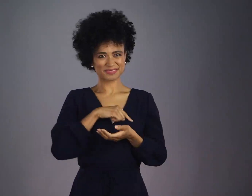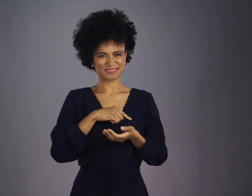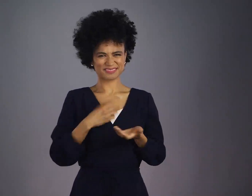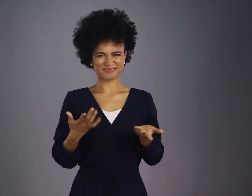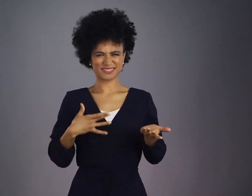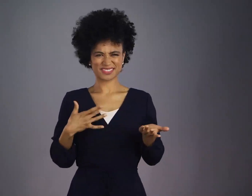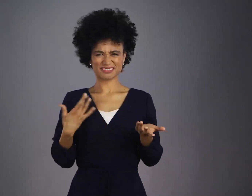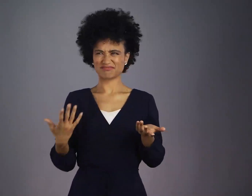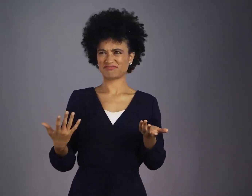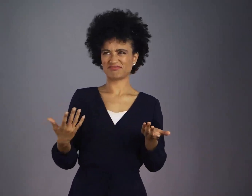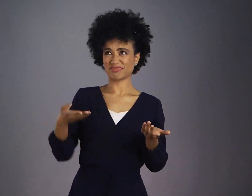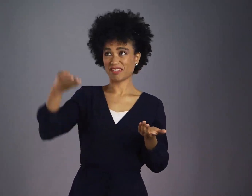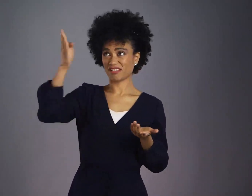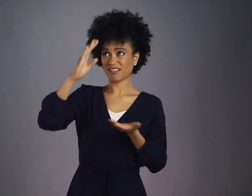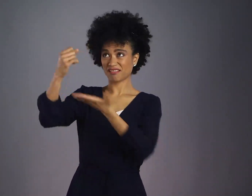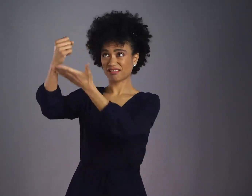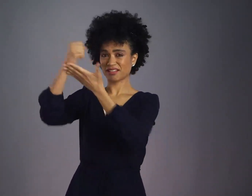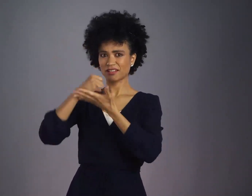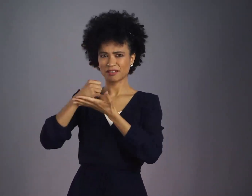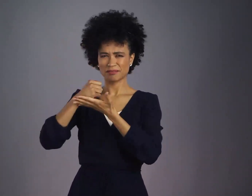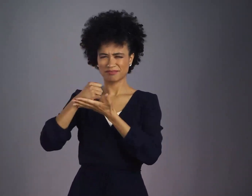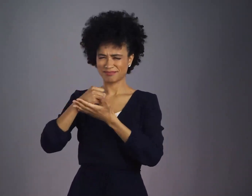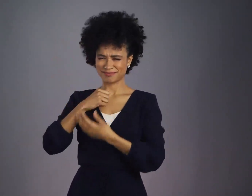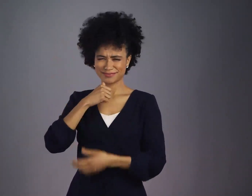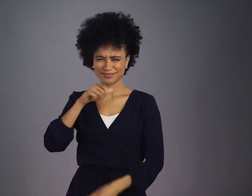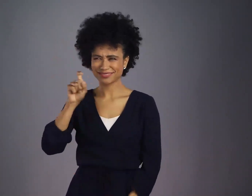At first, some of us did not believe we needed this help.